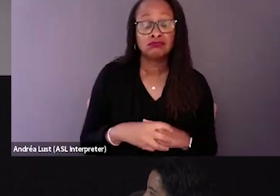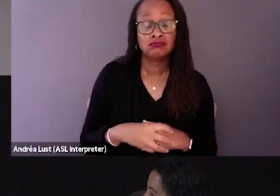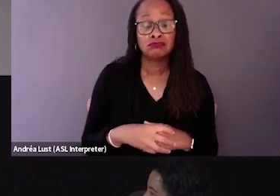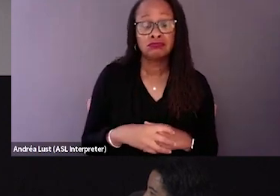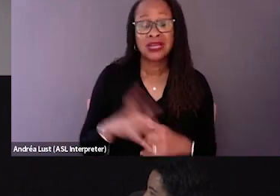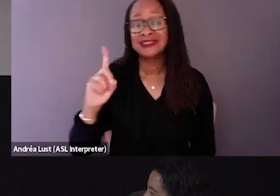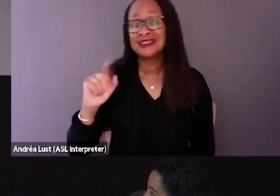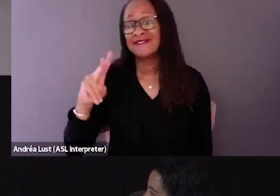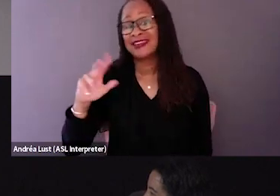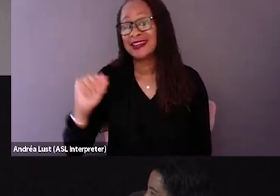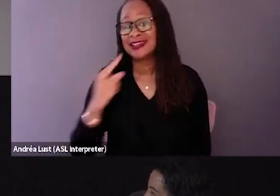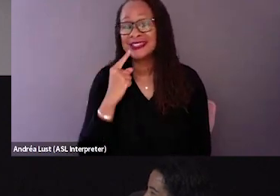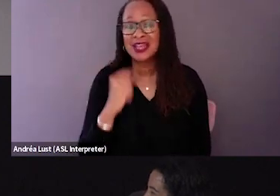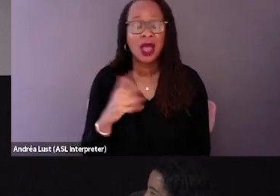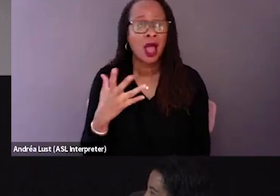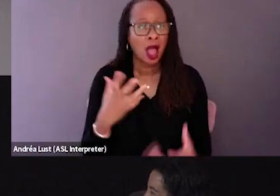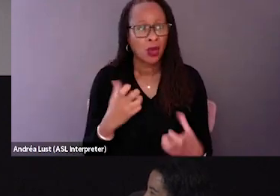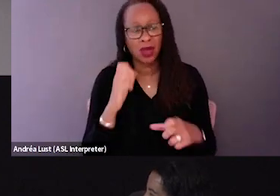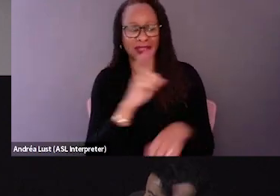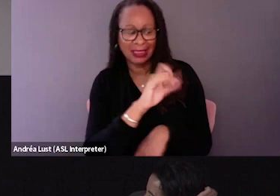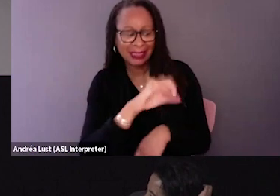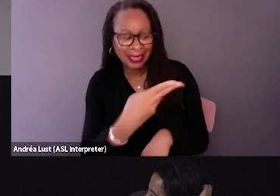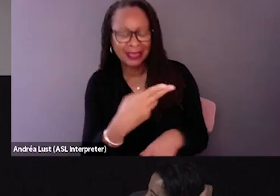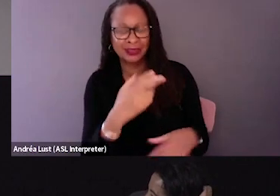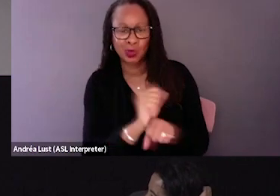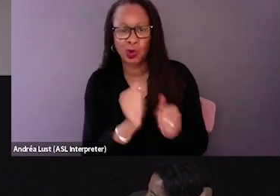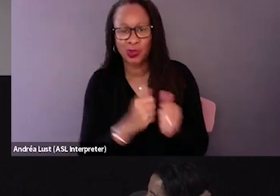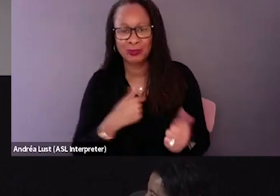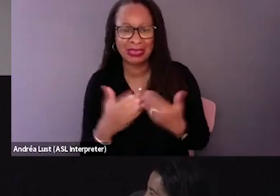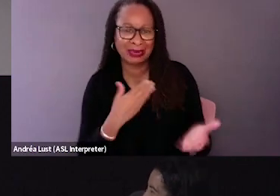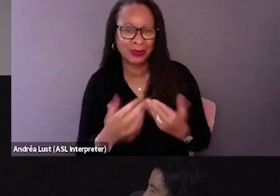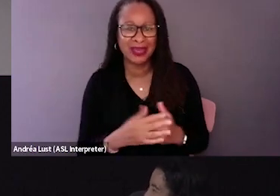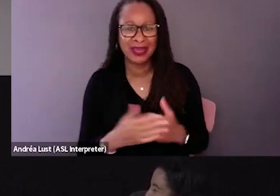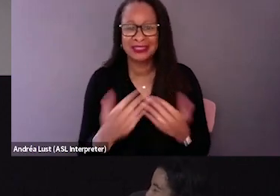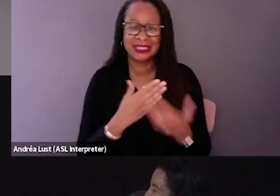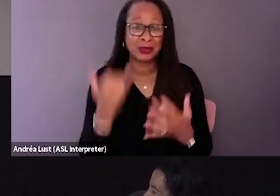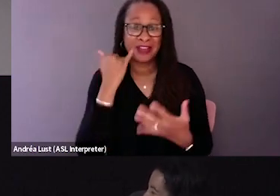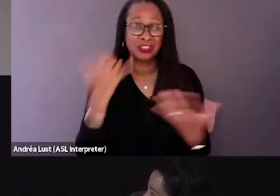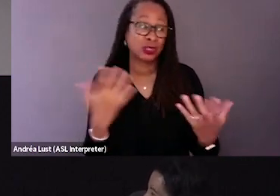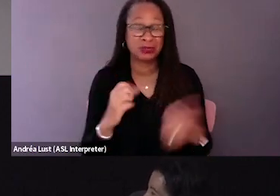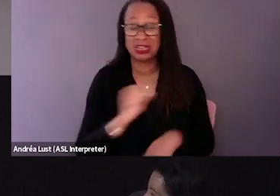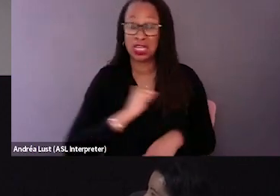I mean, I think I would've wanted to work, you know, I wanted Leah to get involved either way, even if she had been a Judy Blume super fan.